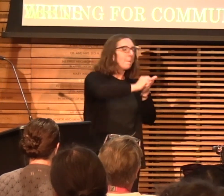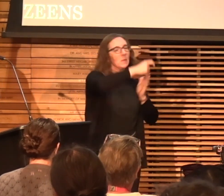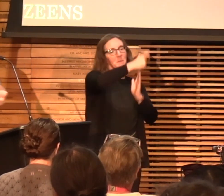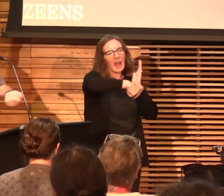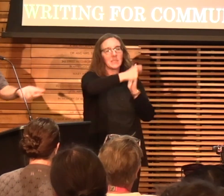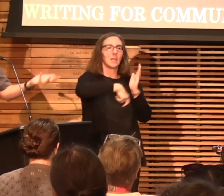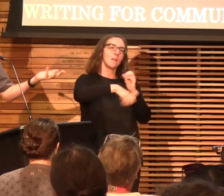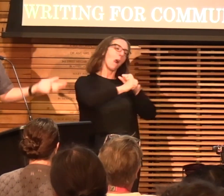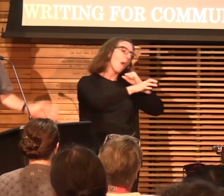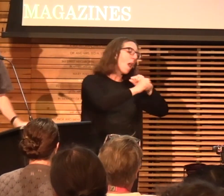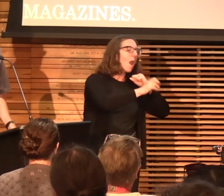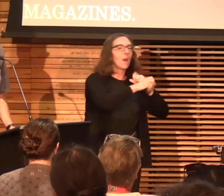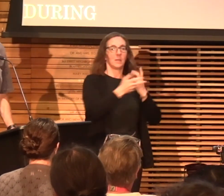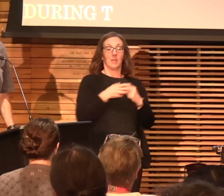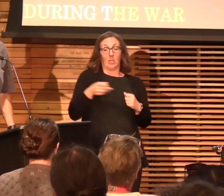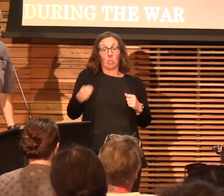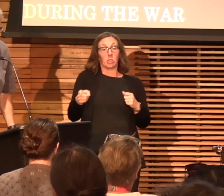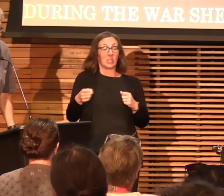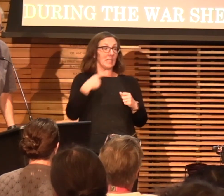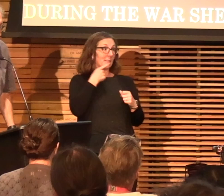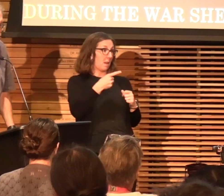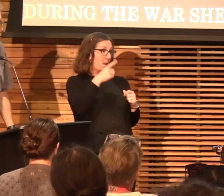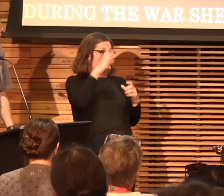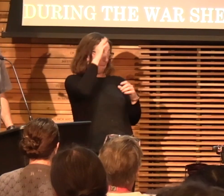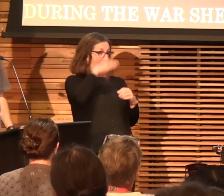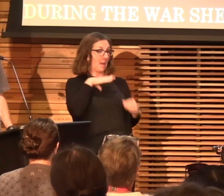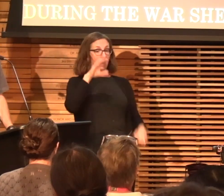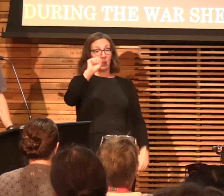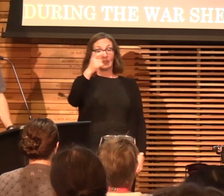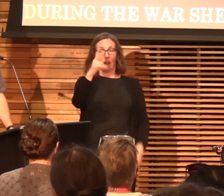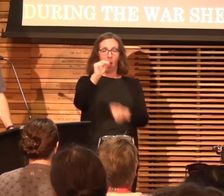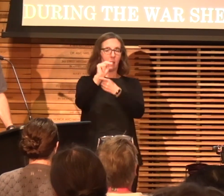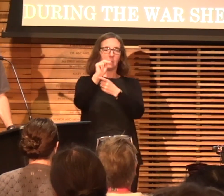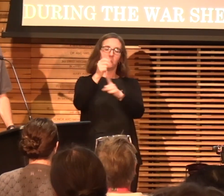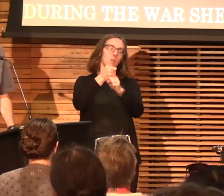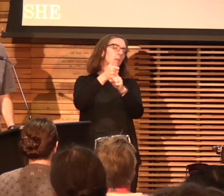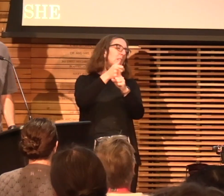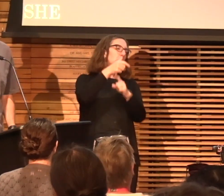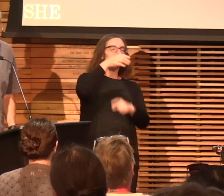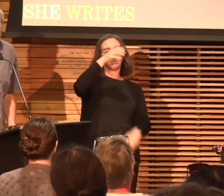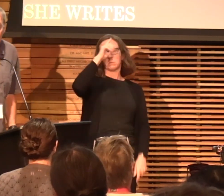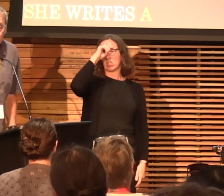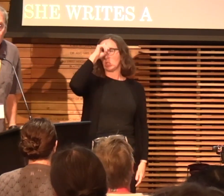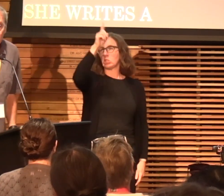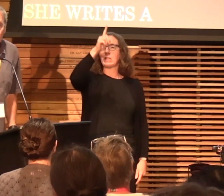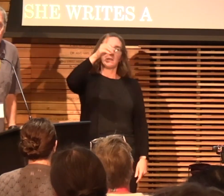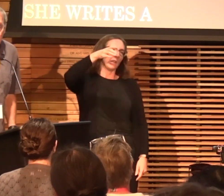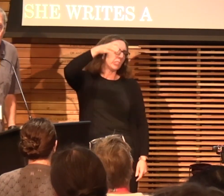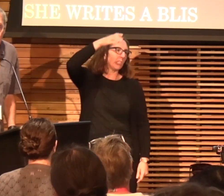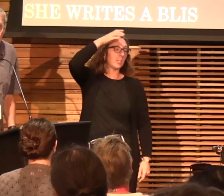During the war she praises Stalin as a genius. She writes a blistering attack,